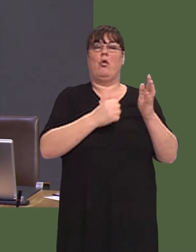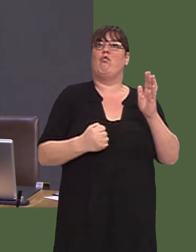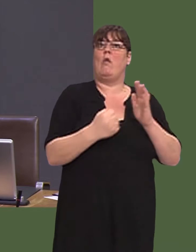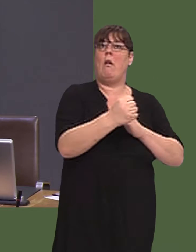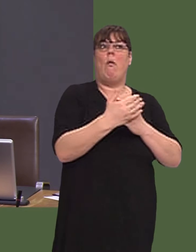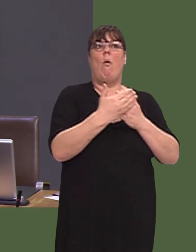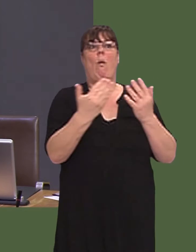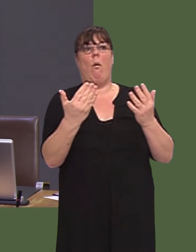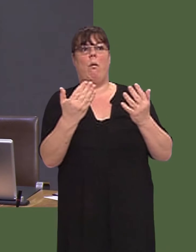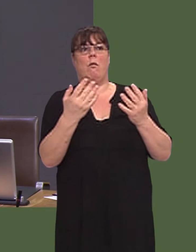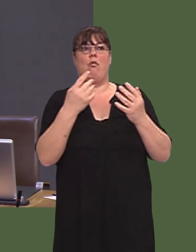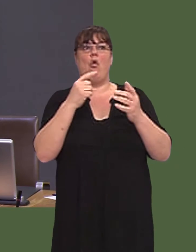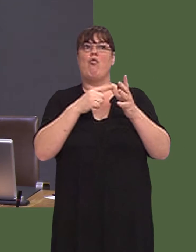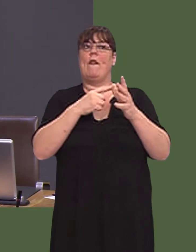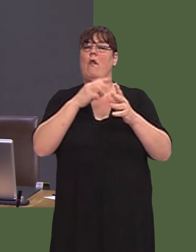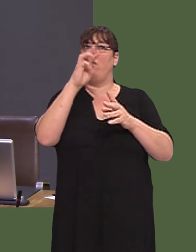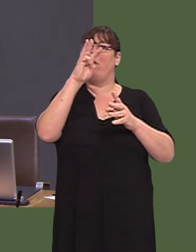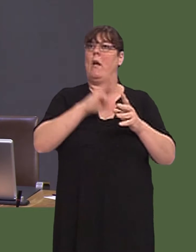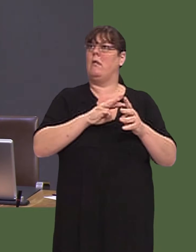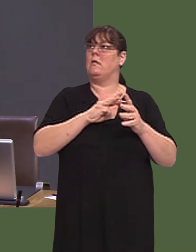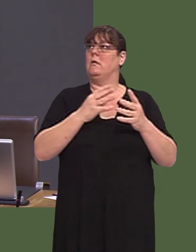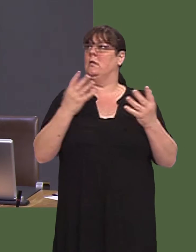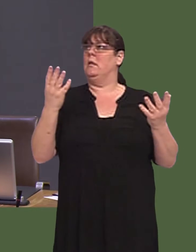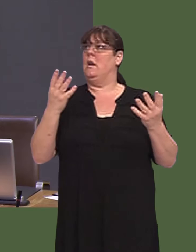itís going to continue to be a good access, clean access, for everybody?